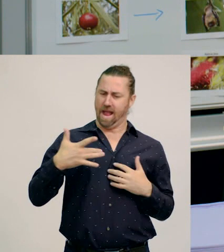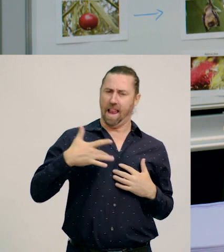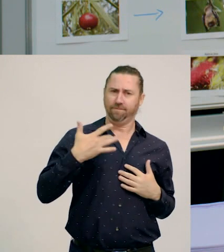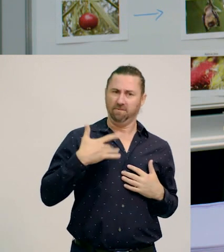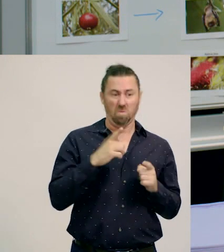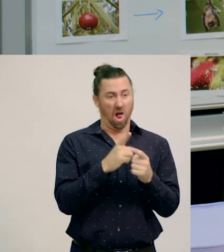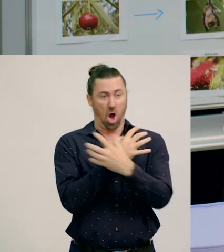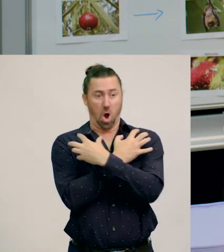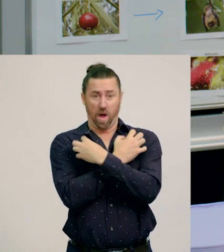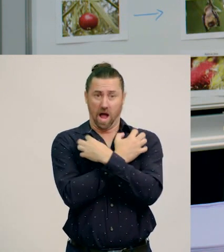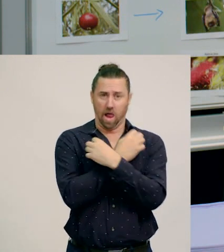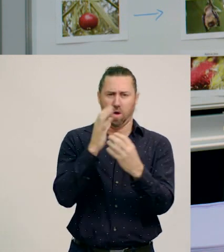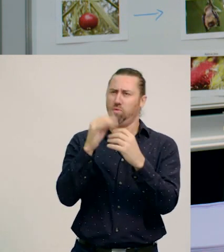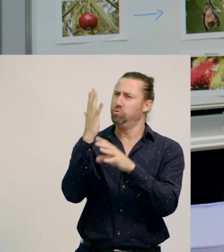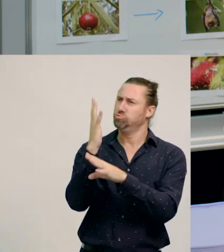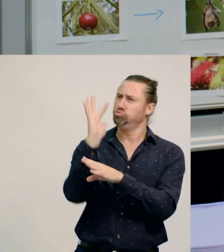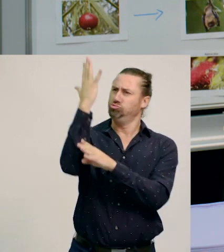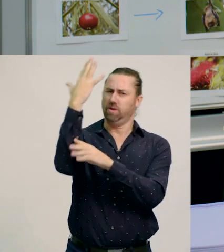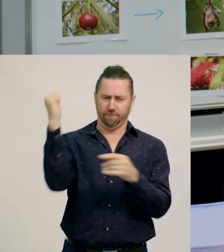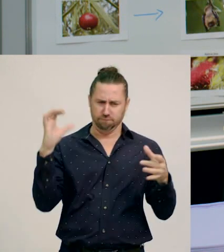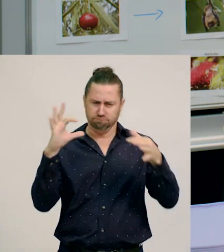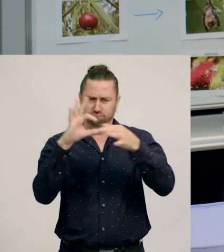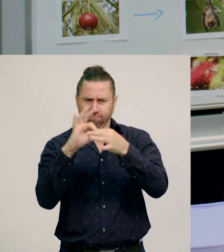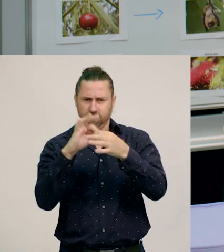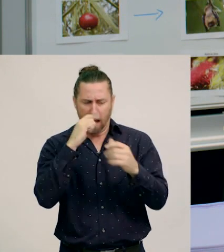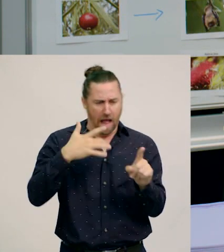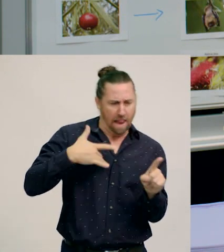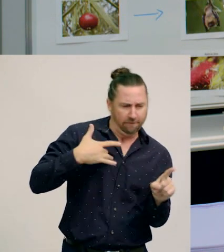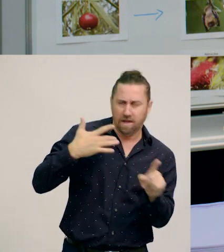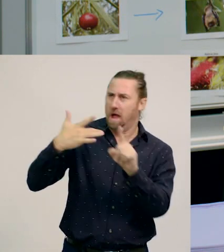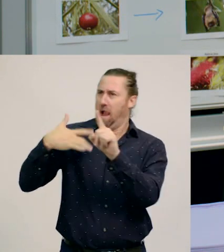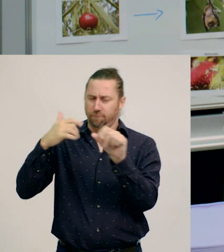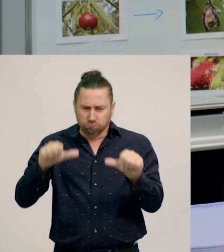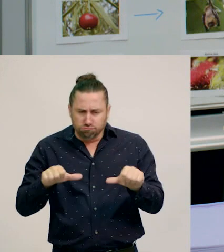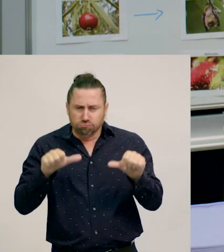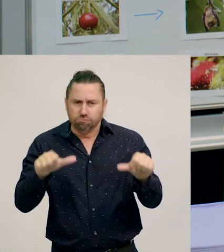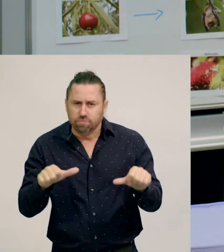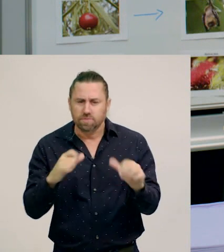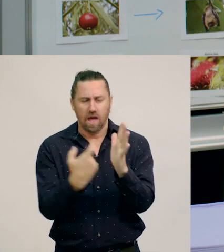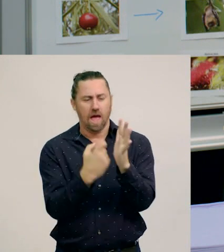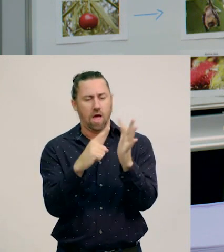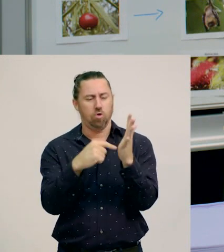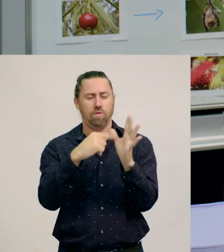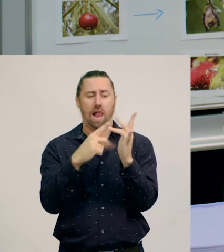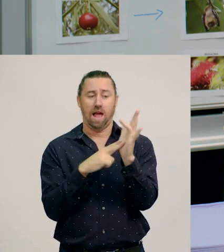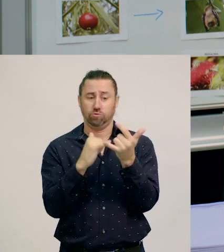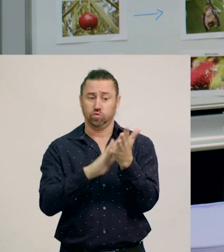like koalas and eucalyptus trees, influence their survival. We use the term ‘relationship’ to describe the way